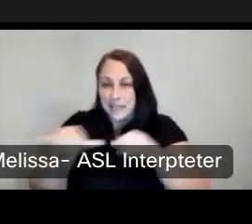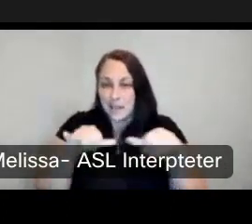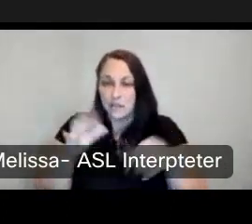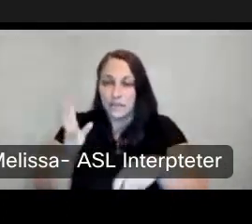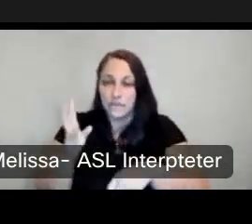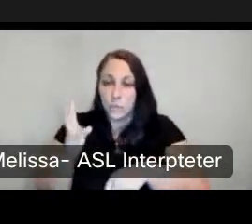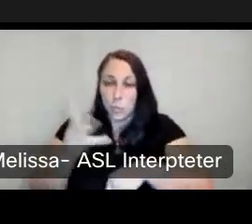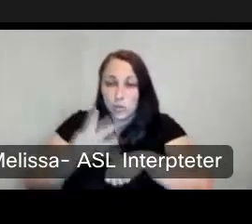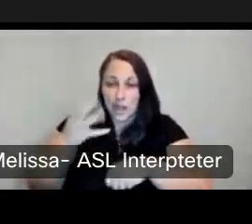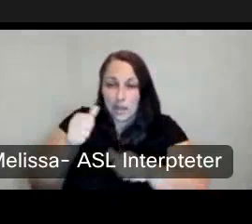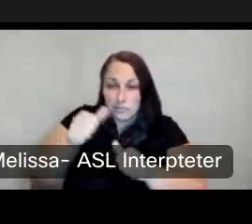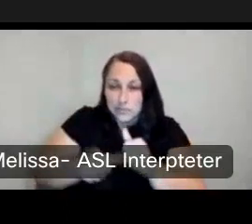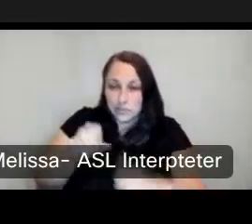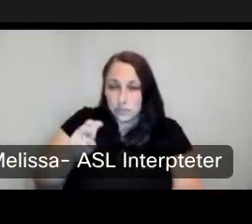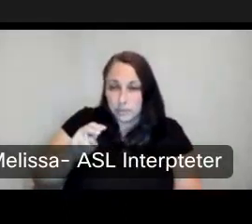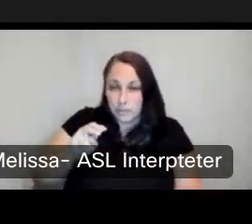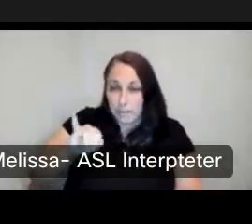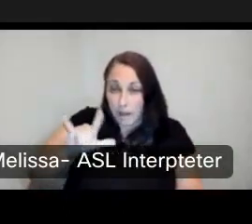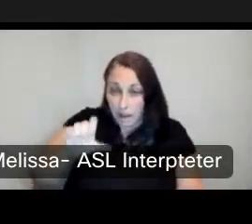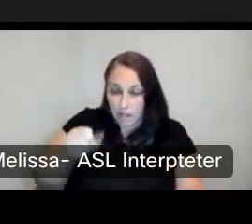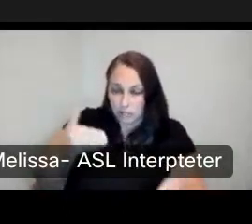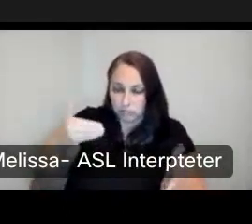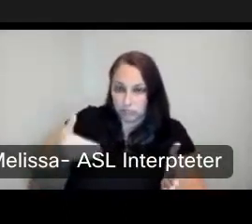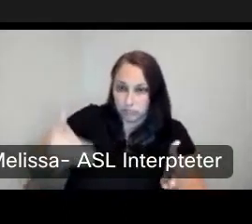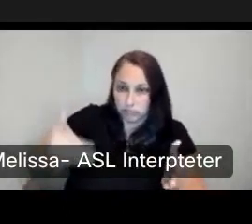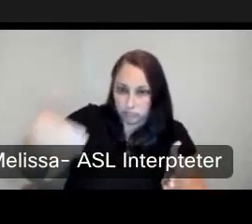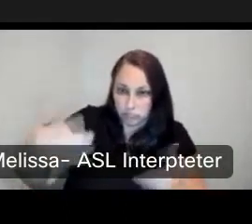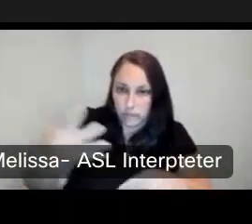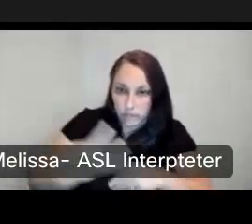the system-wide Target that we try to meet with all the routes as we do recommendations